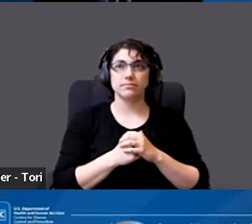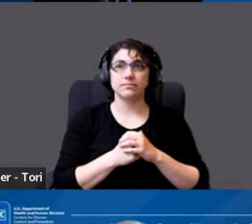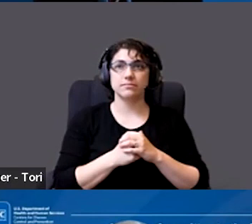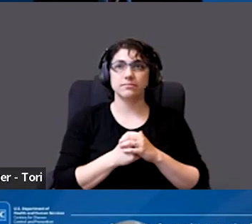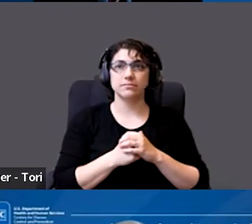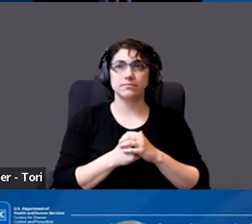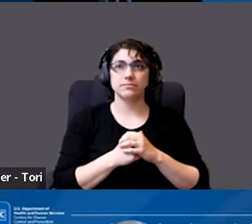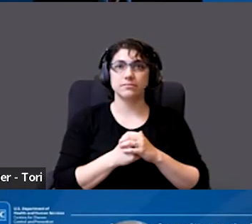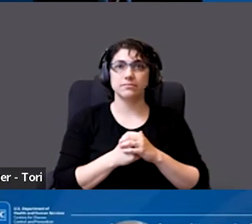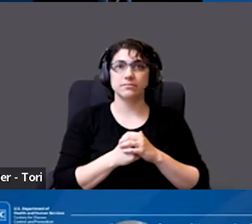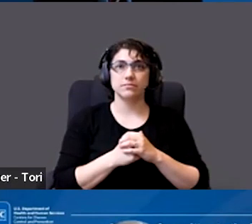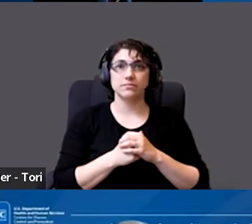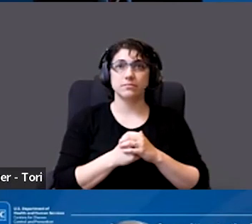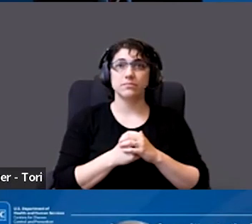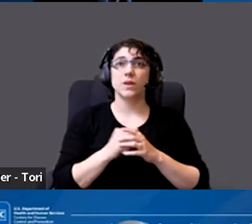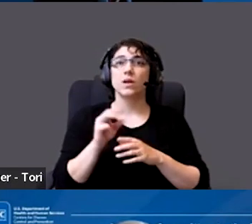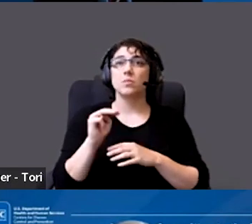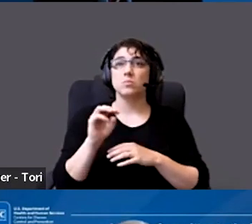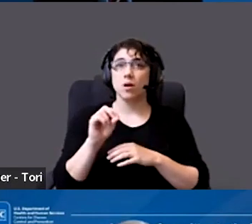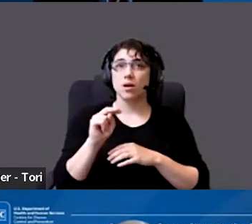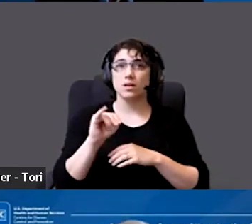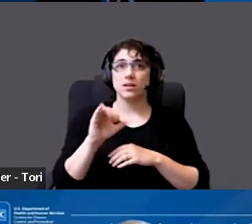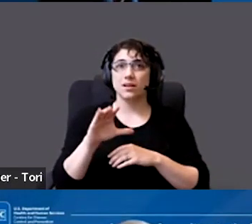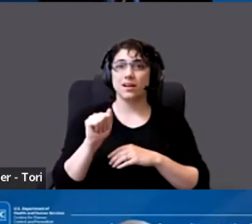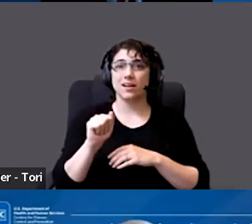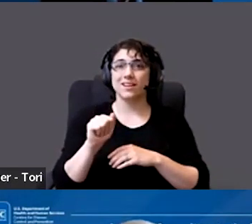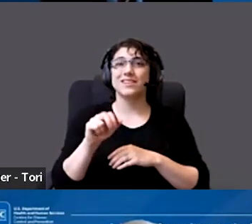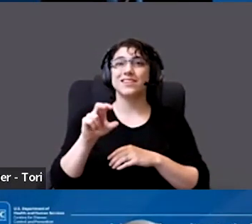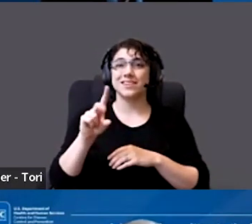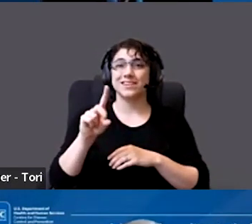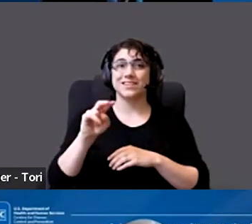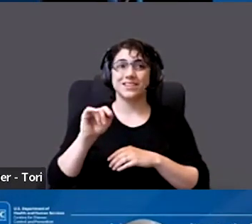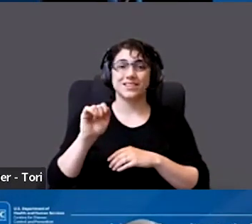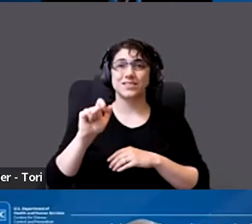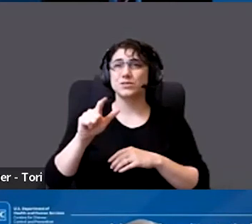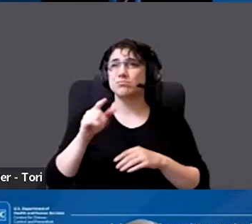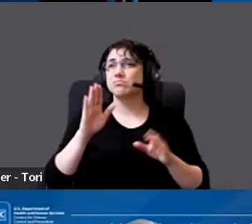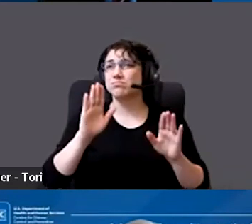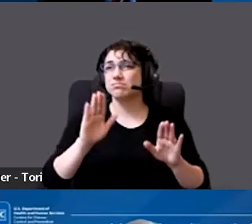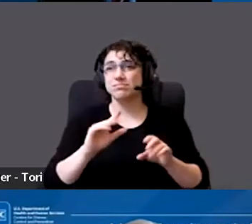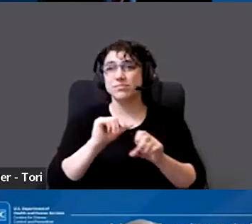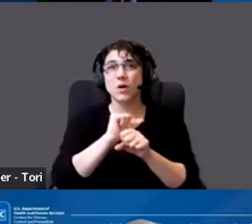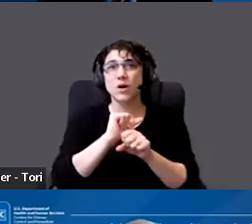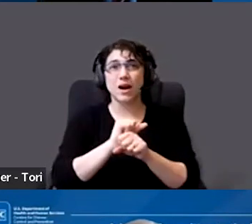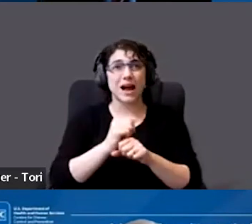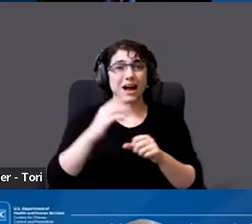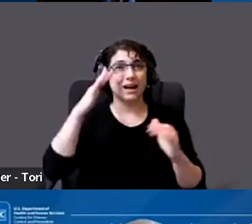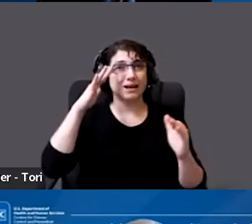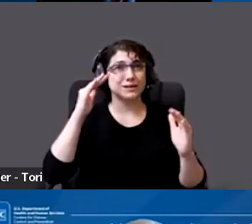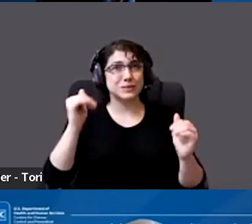Thank you, Monica and Daniel. You're doing incredible work. And I would suspect there maybe phone calls from the other working groups